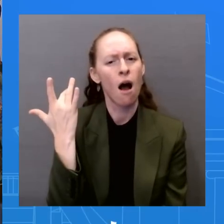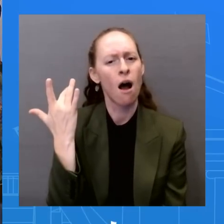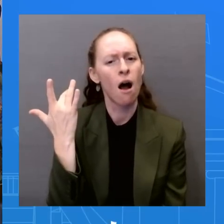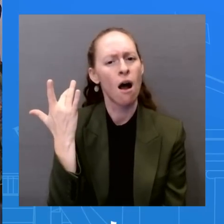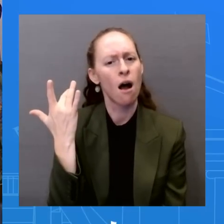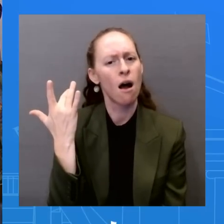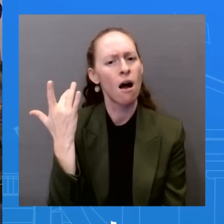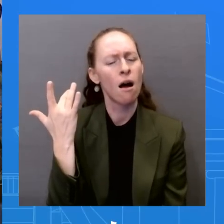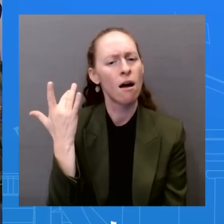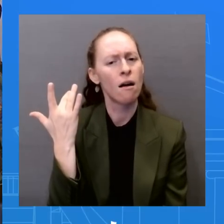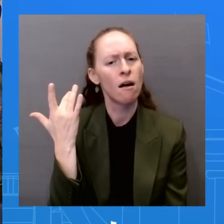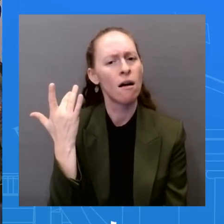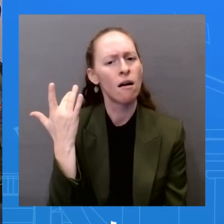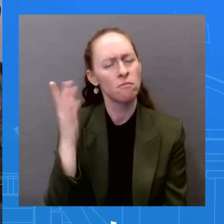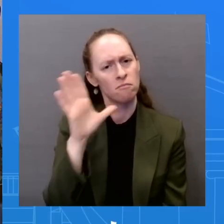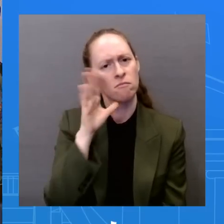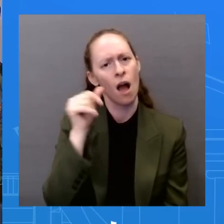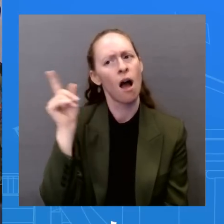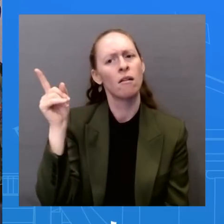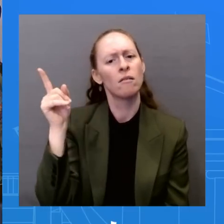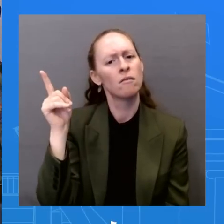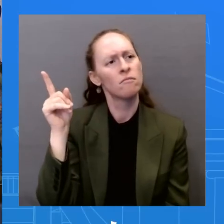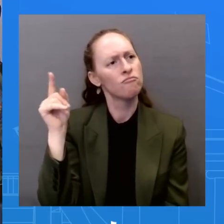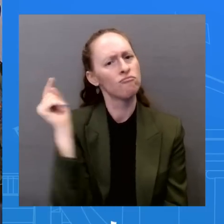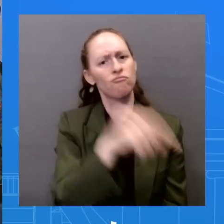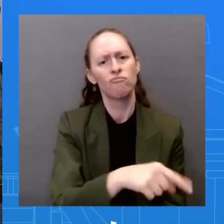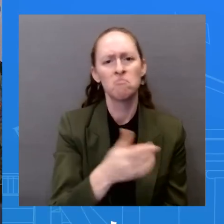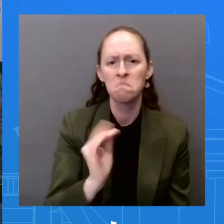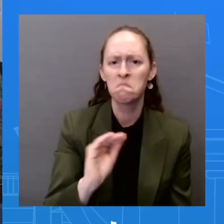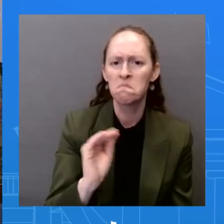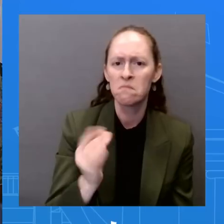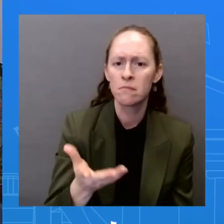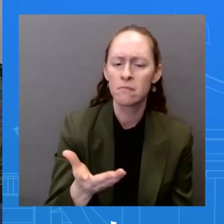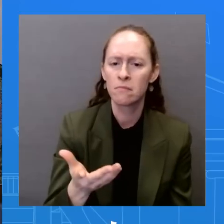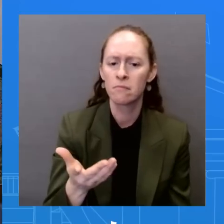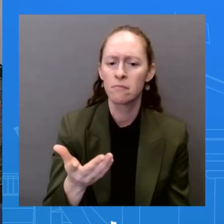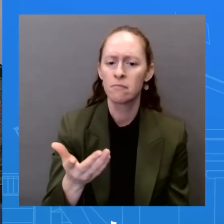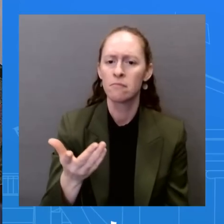he's going to Ohio, Massachusetts, Michigan. We've traveled with him to New York, New Jersey,